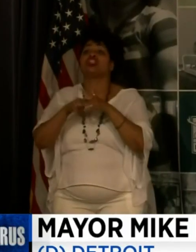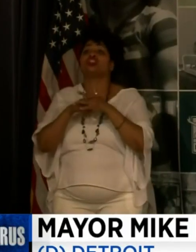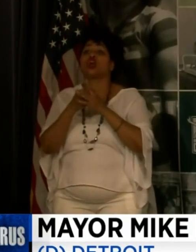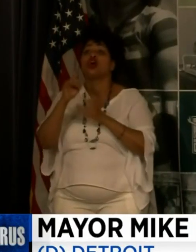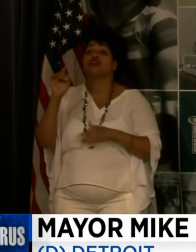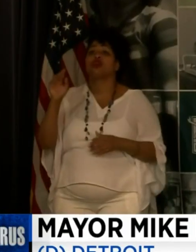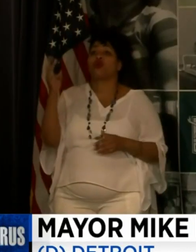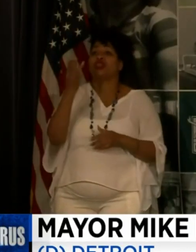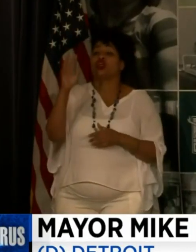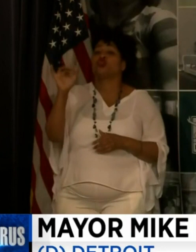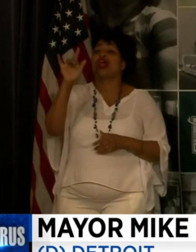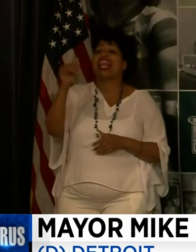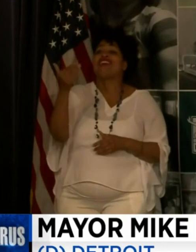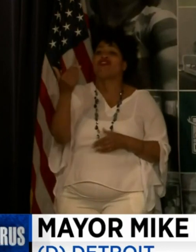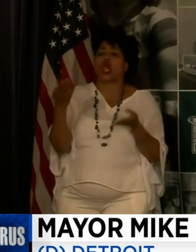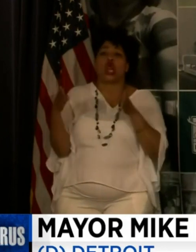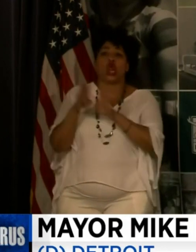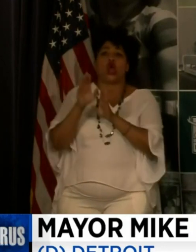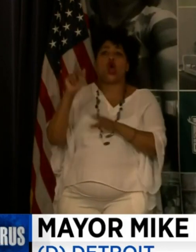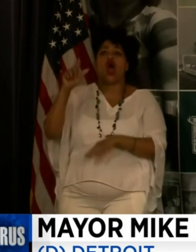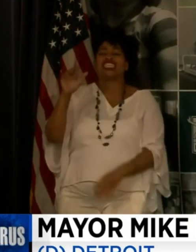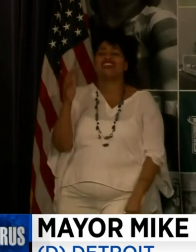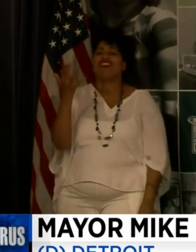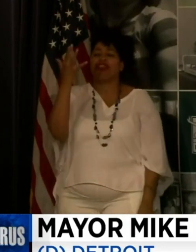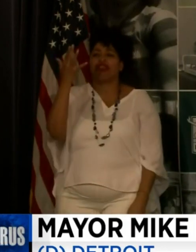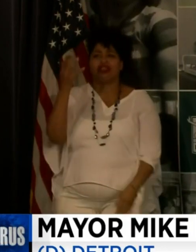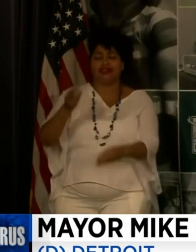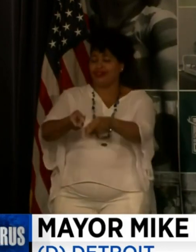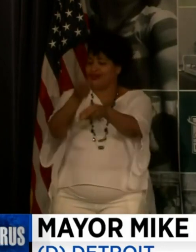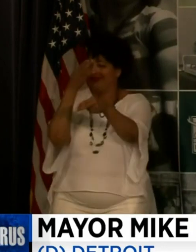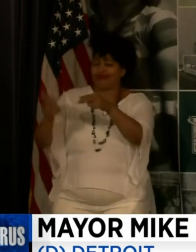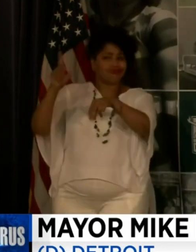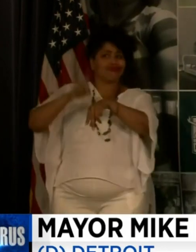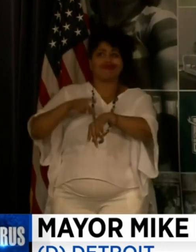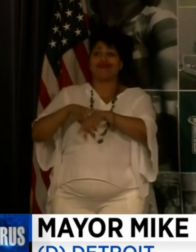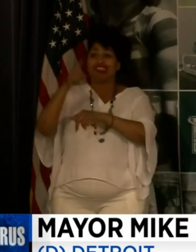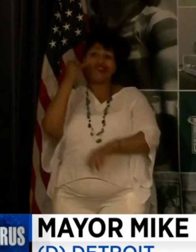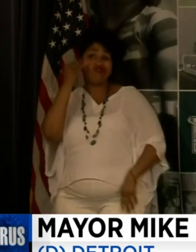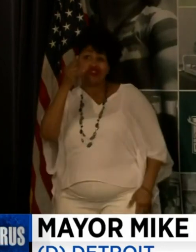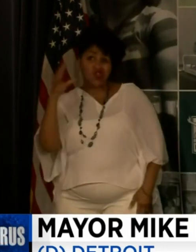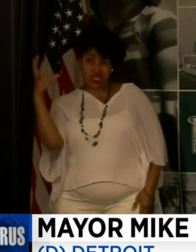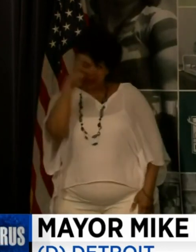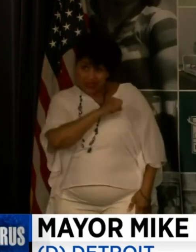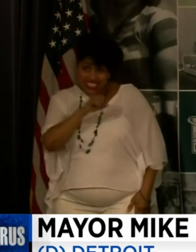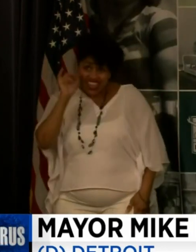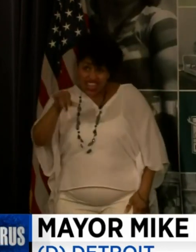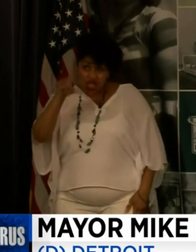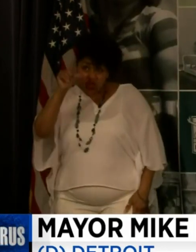PANDEMIC. THE PROCESS OPENS NEXT WEDNESDAY, JULY 15, CLOSES AUGUST 5. IT’S GOING TO BE VERY QUICK.